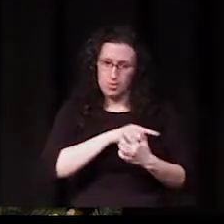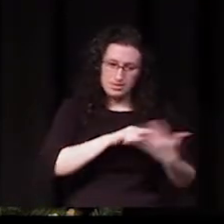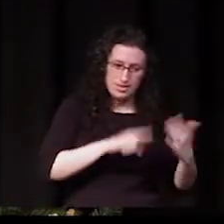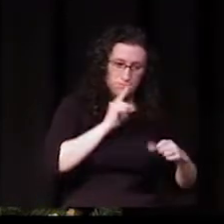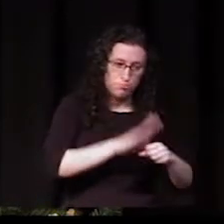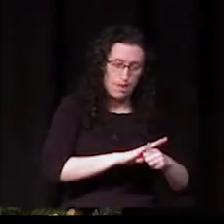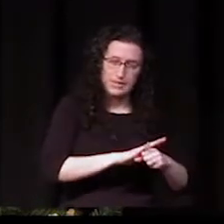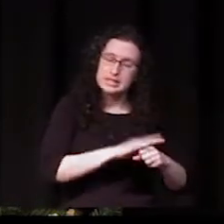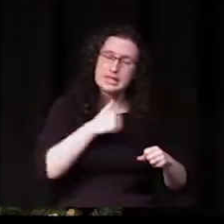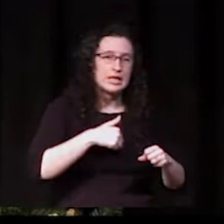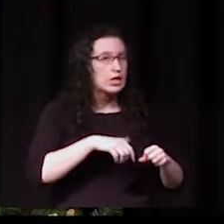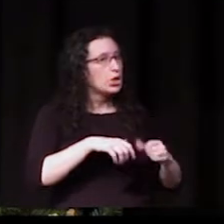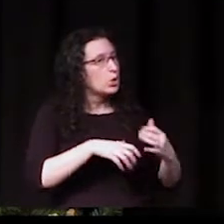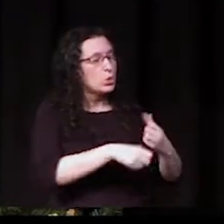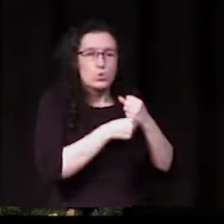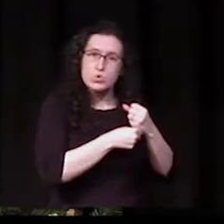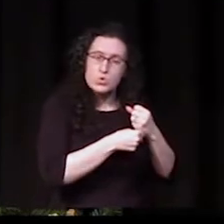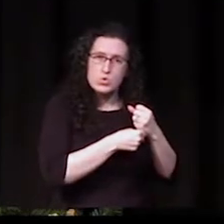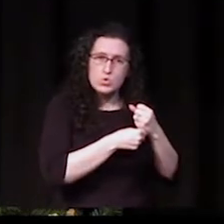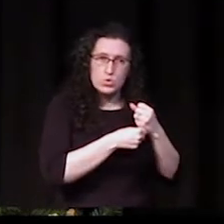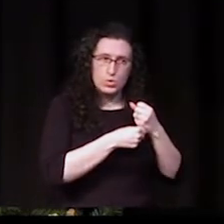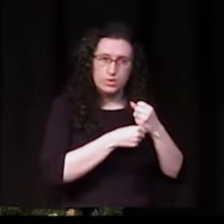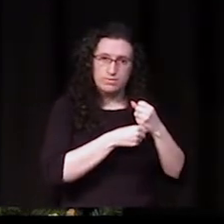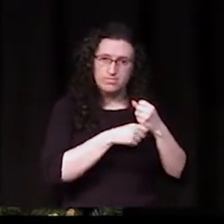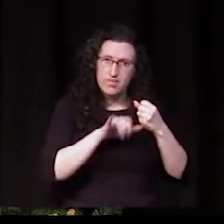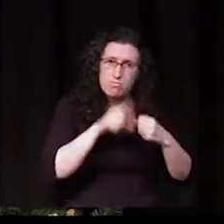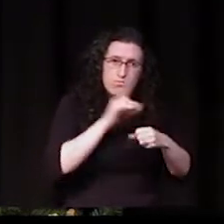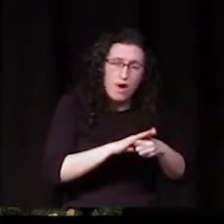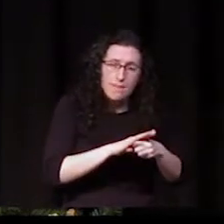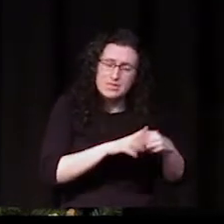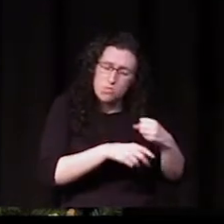Whatever it is, lean in to these promises of God.